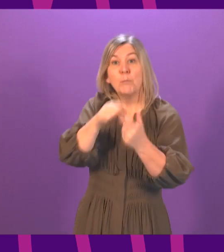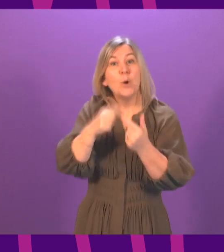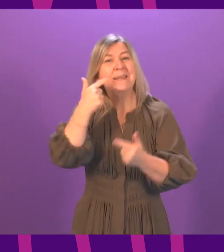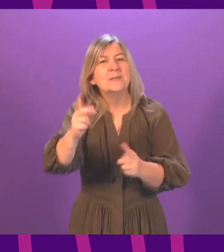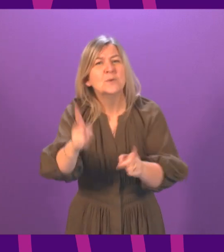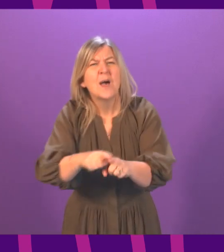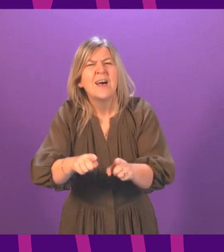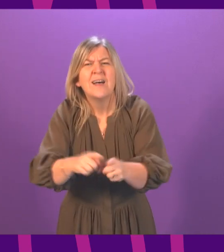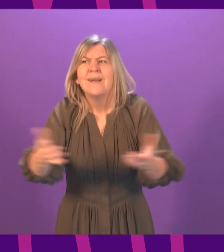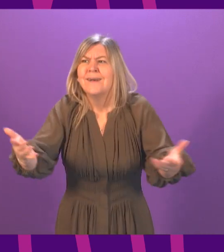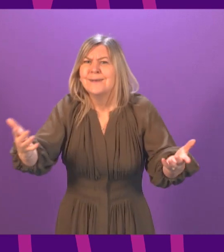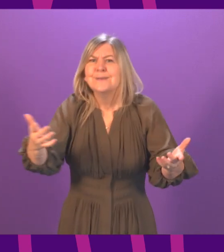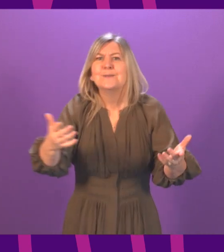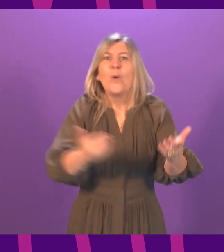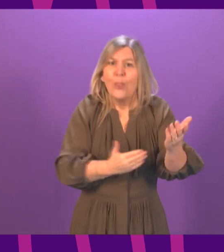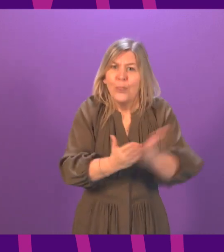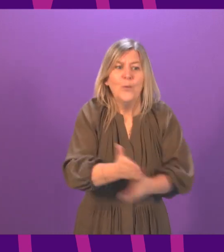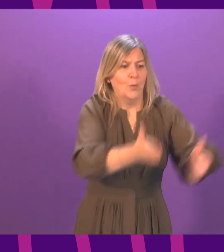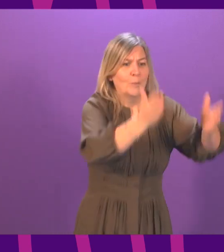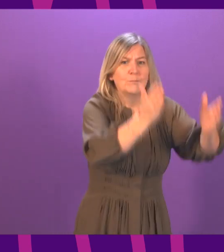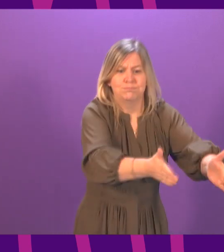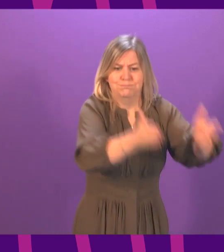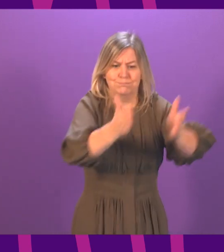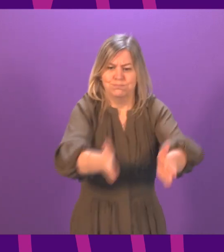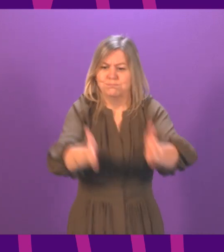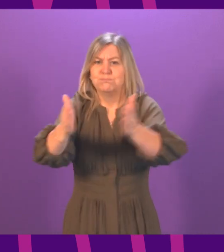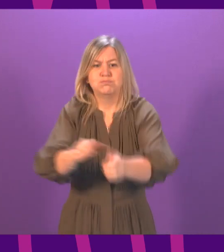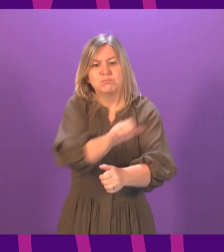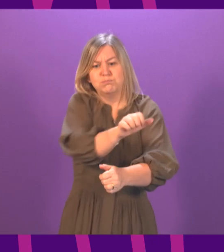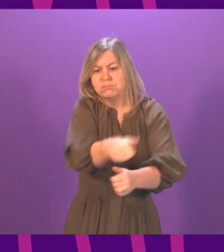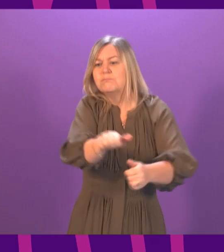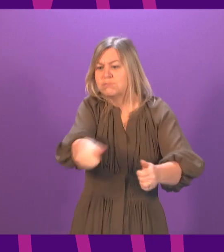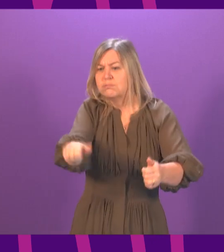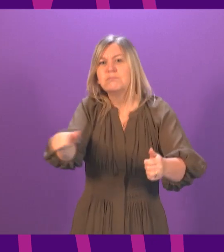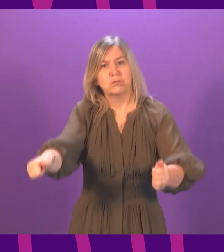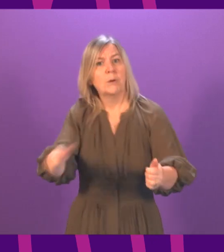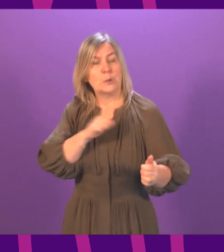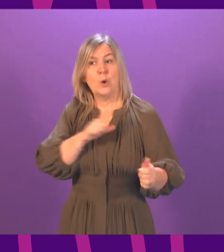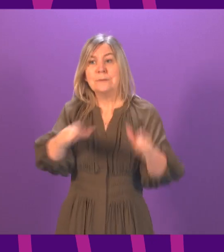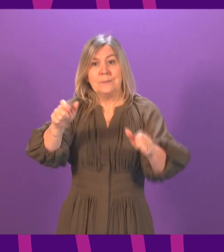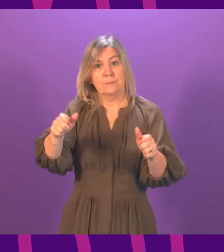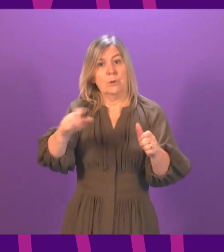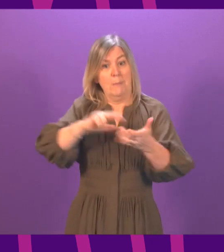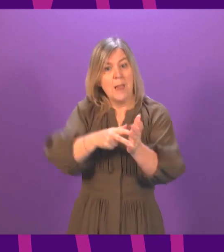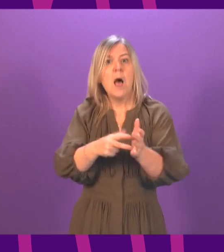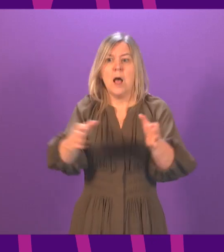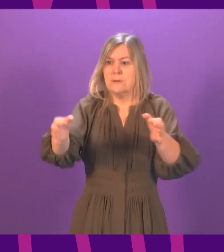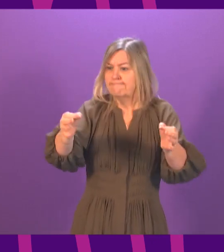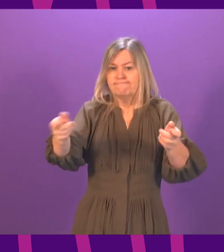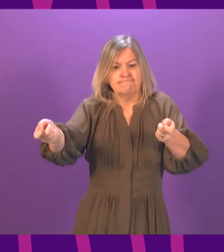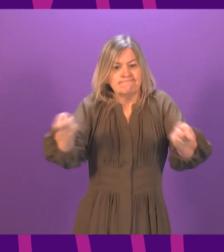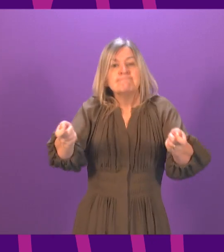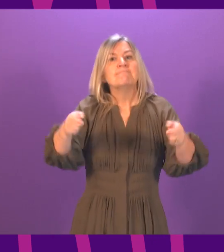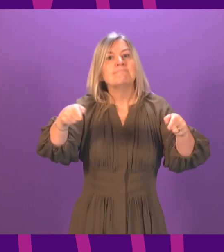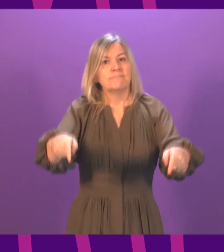are able to go through that process now because of the efforts of those who are planning the system, and of those on the front line who deliver it. Progress is good,